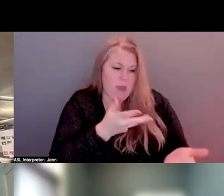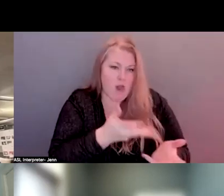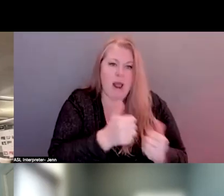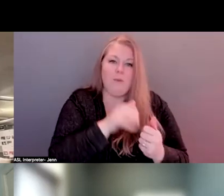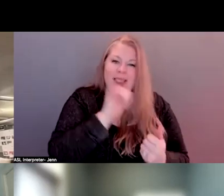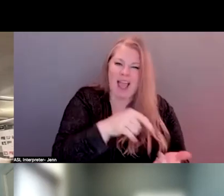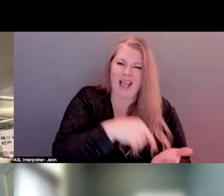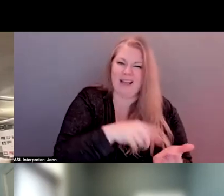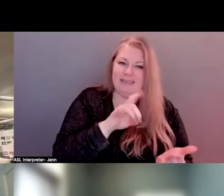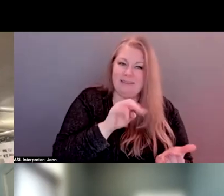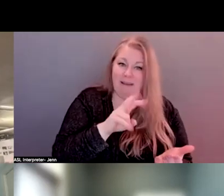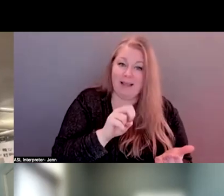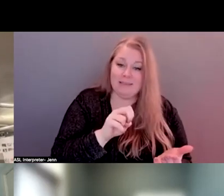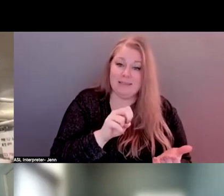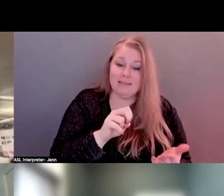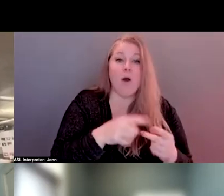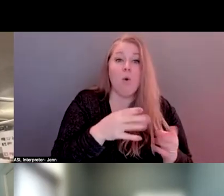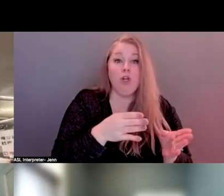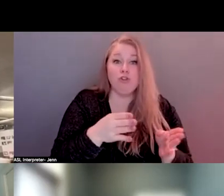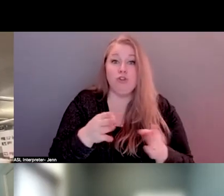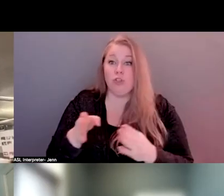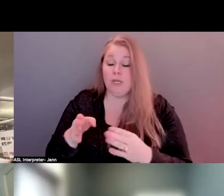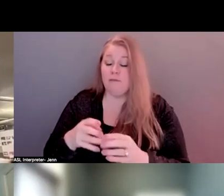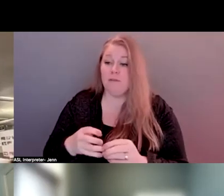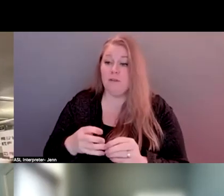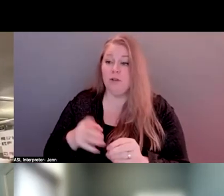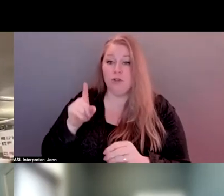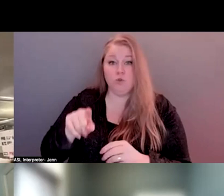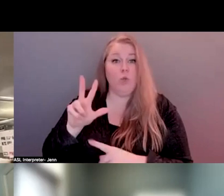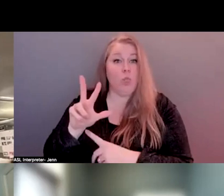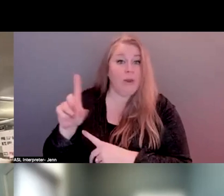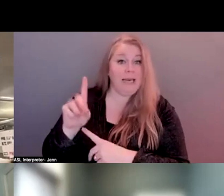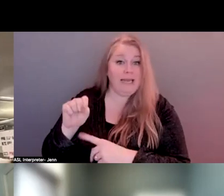But when we shifted to the 3-D space, virtual reality or mixed reality